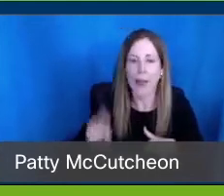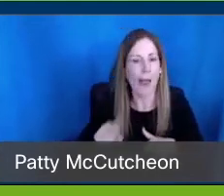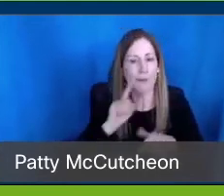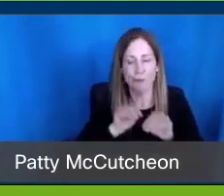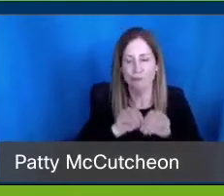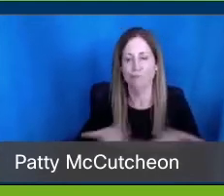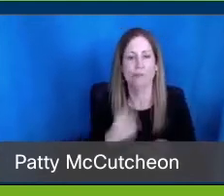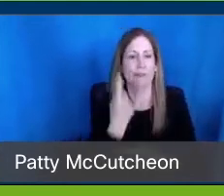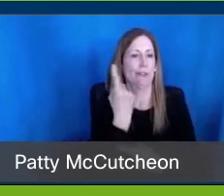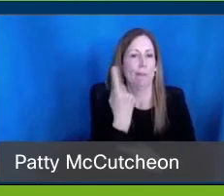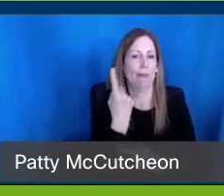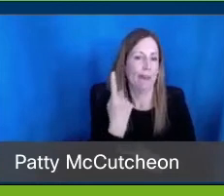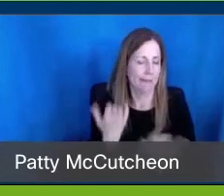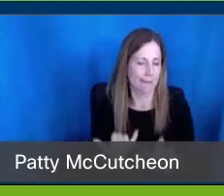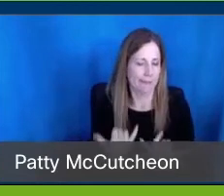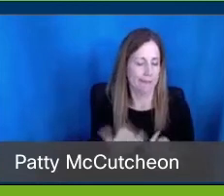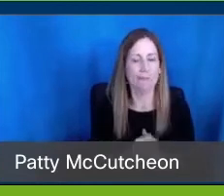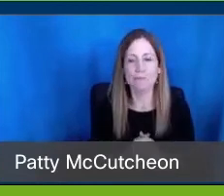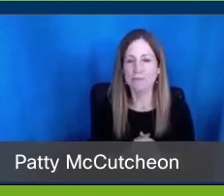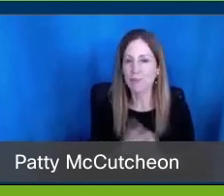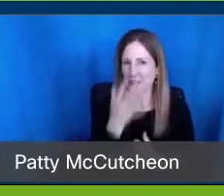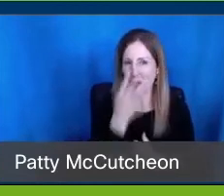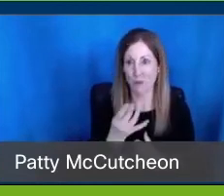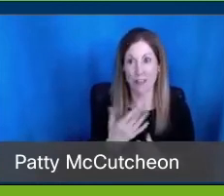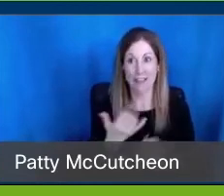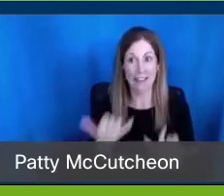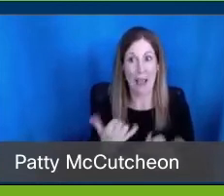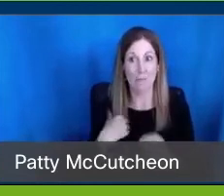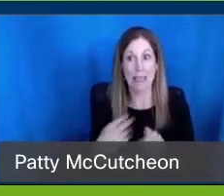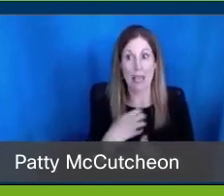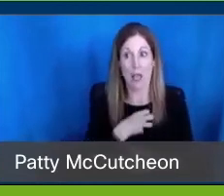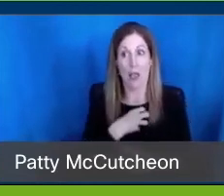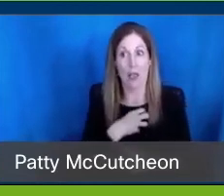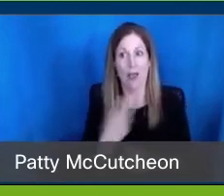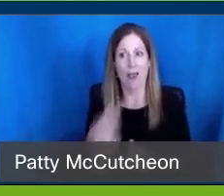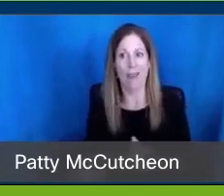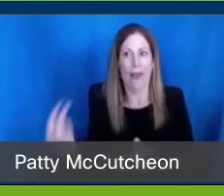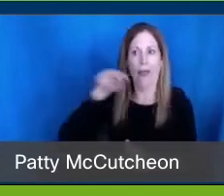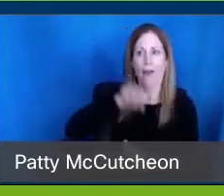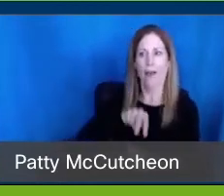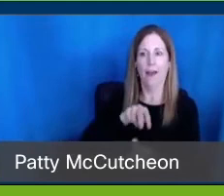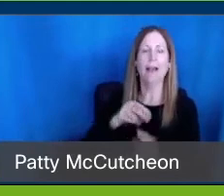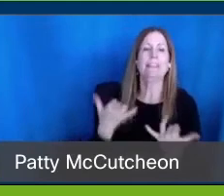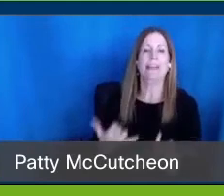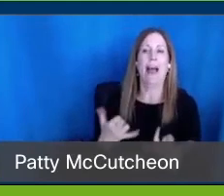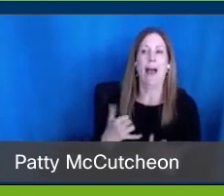So it's interesting seeing some of the compromises that you sometimes make, 'cause when you're on the other side,